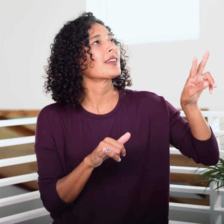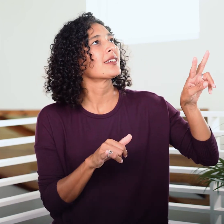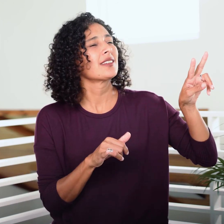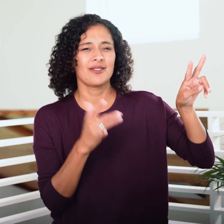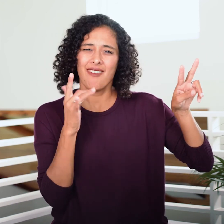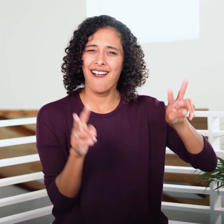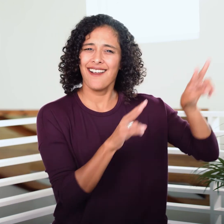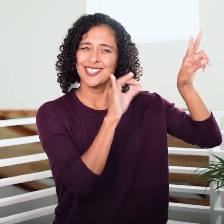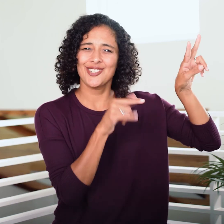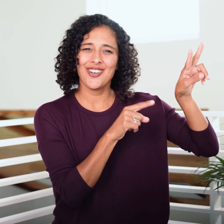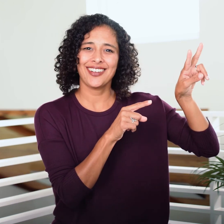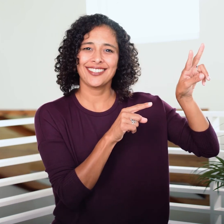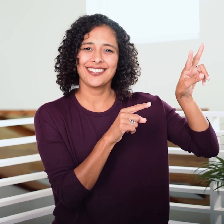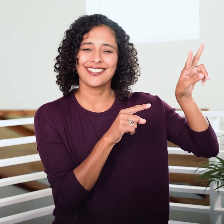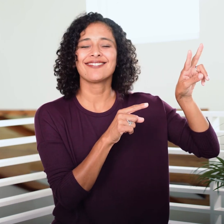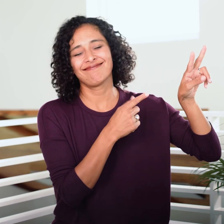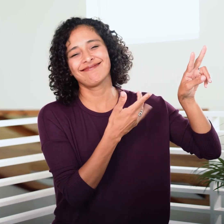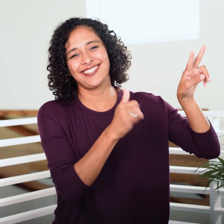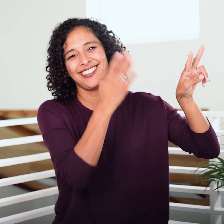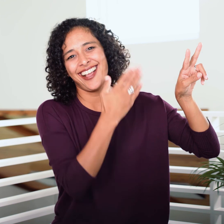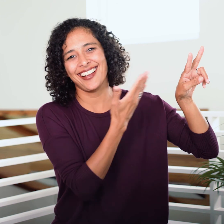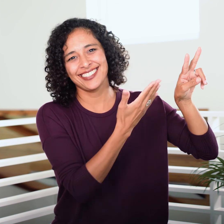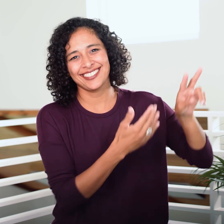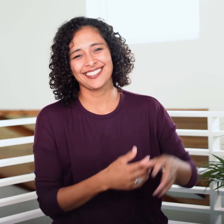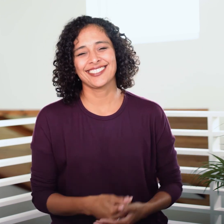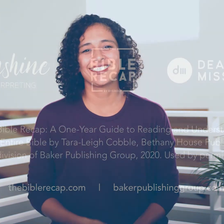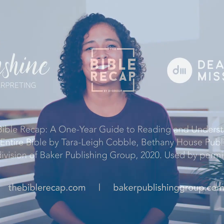Because He is where the joy is!